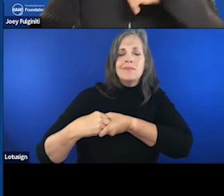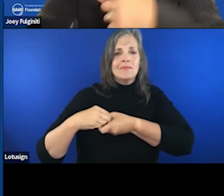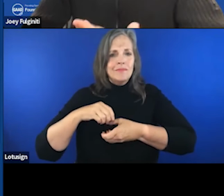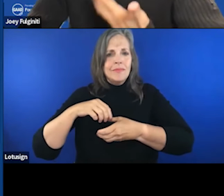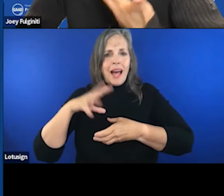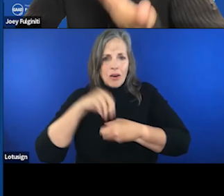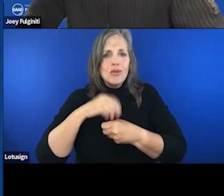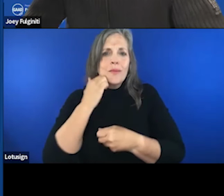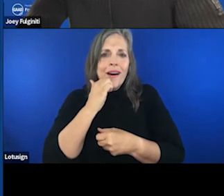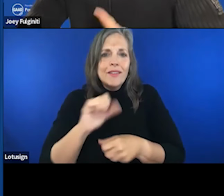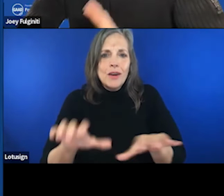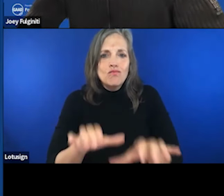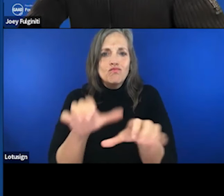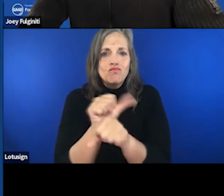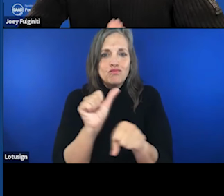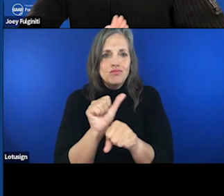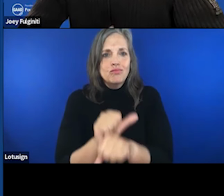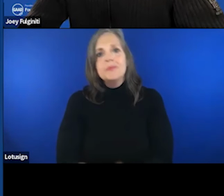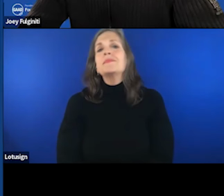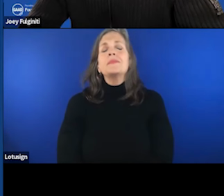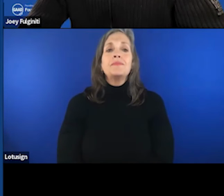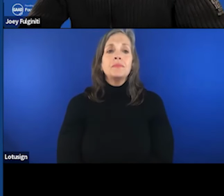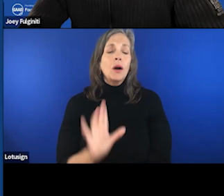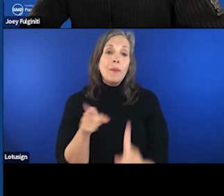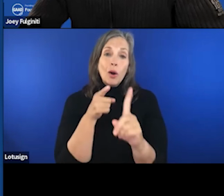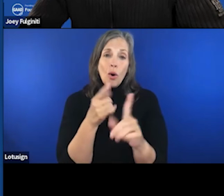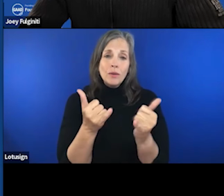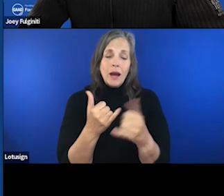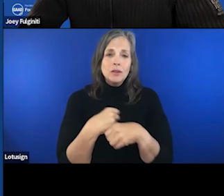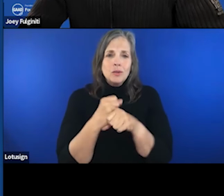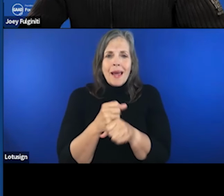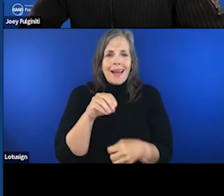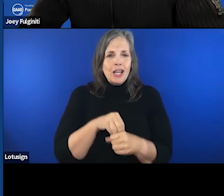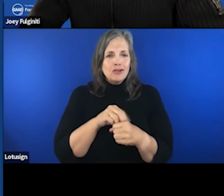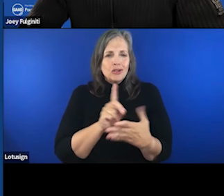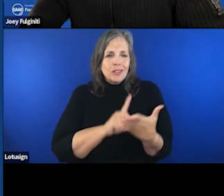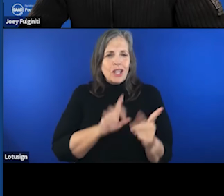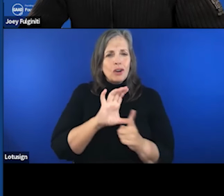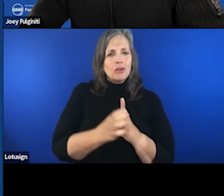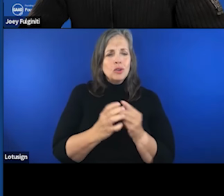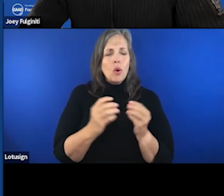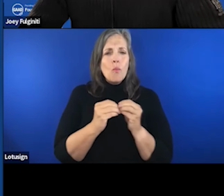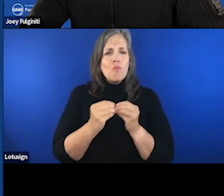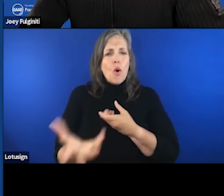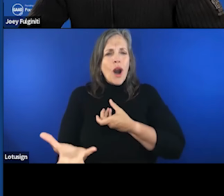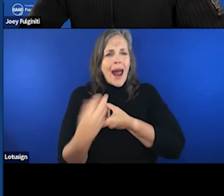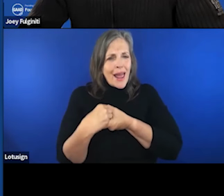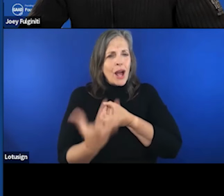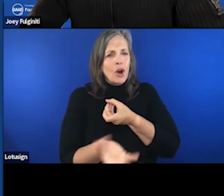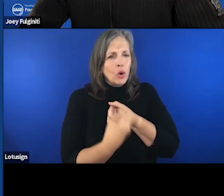so my goal now is to create an internal design culture with a more inclusive mindset so how am